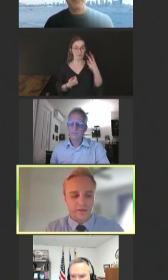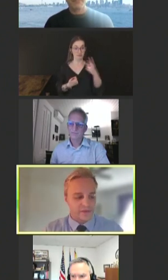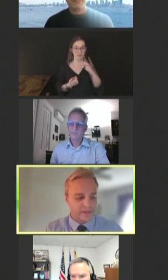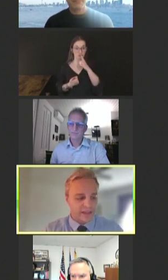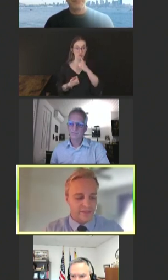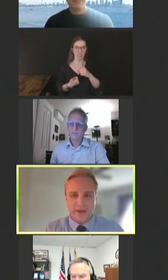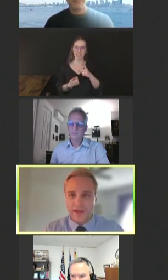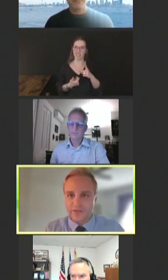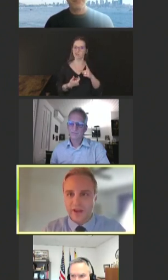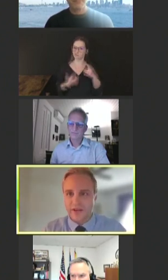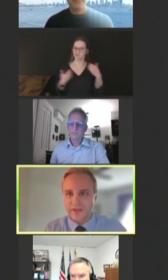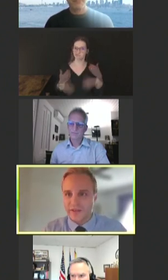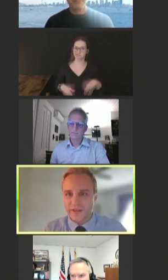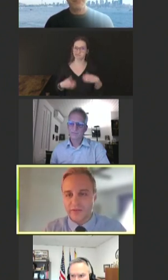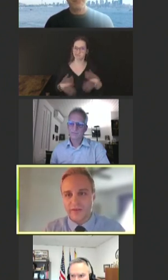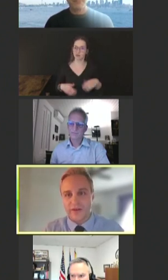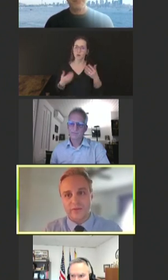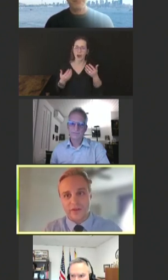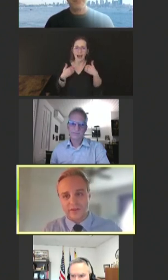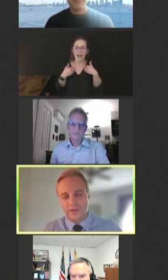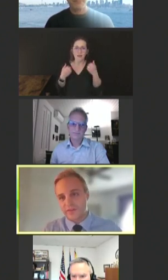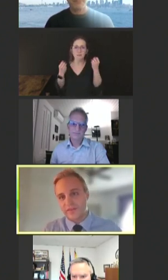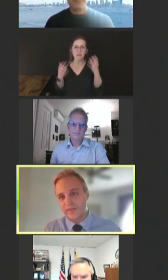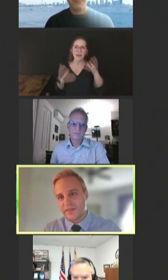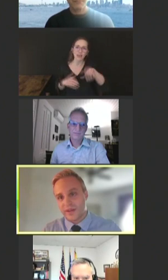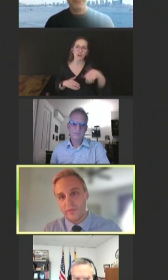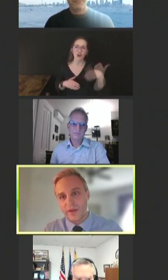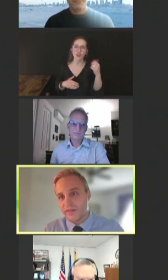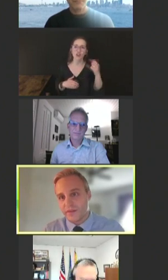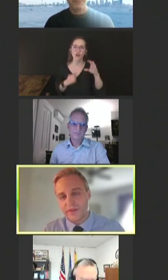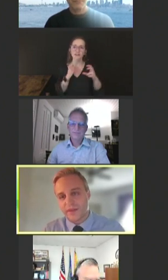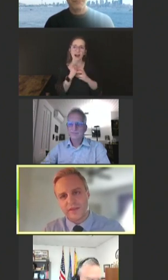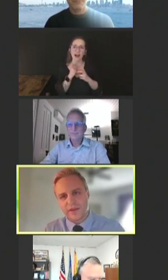certainly have many other viral -- had other viral infections and outbreaks and different things. I